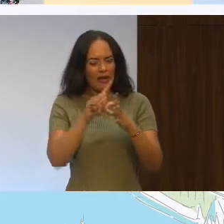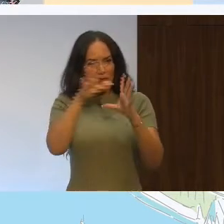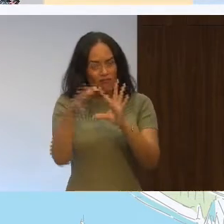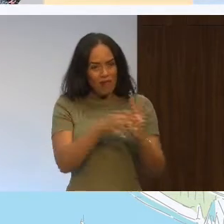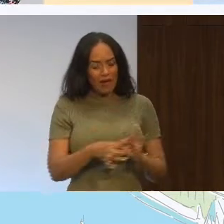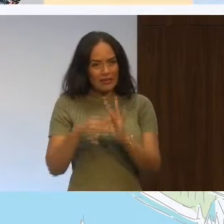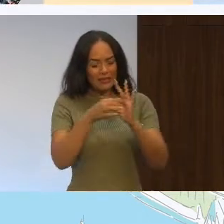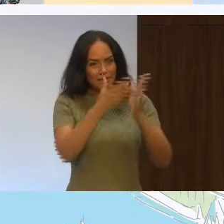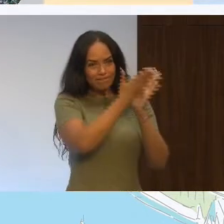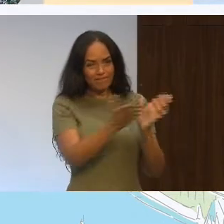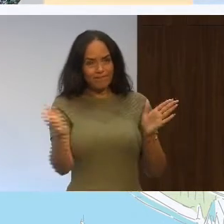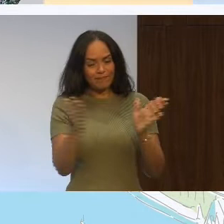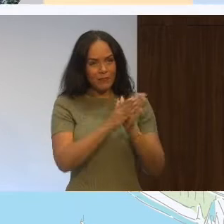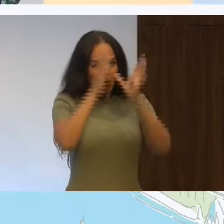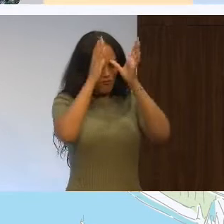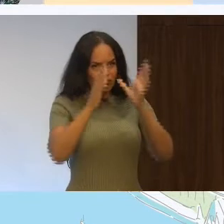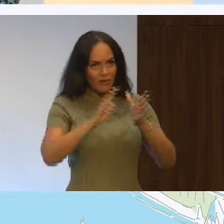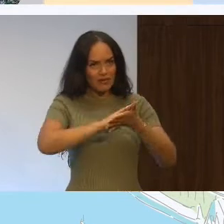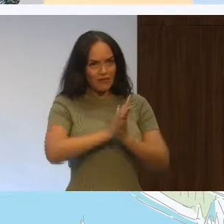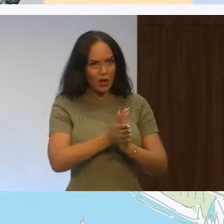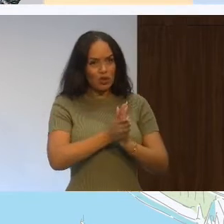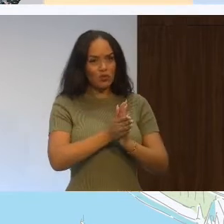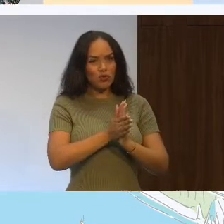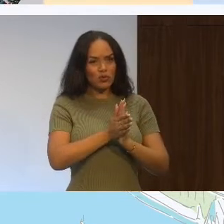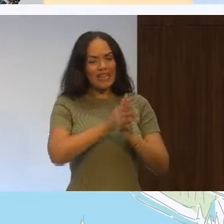and contribute to the disability associated with each attack.